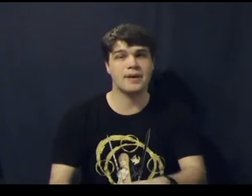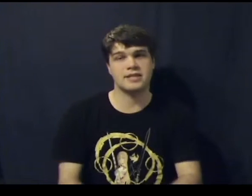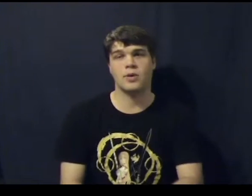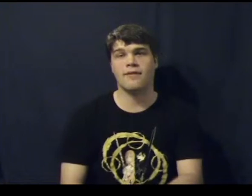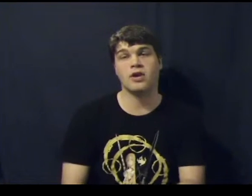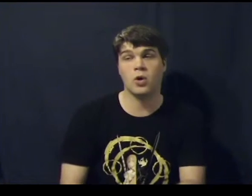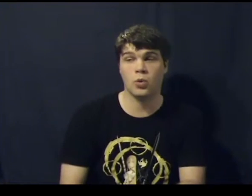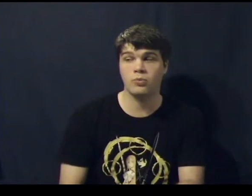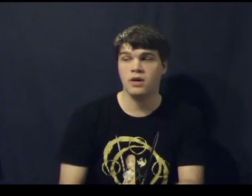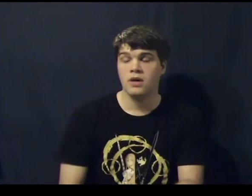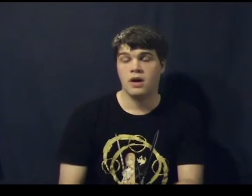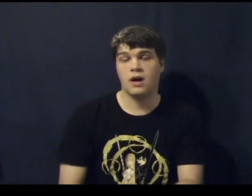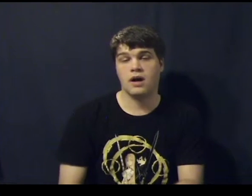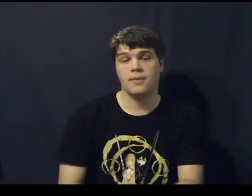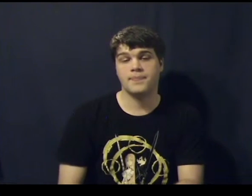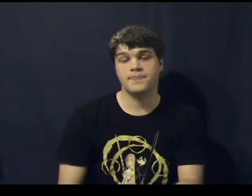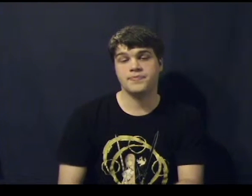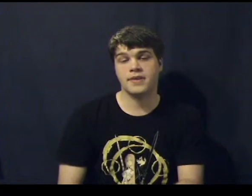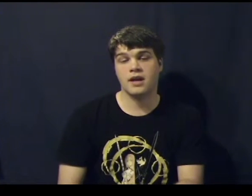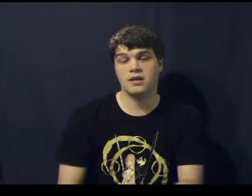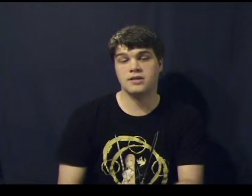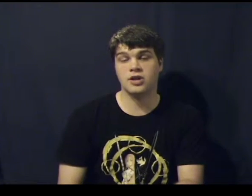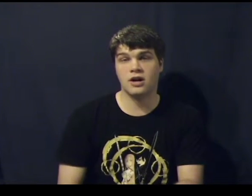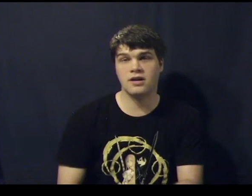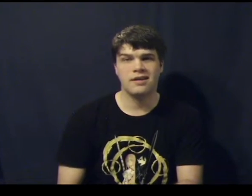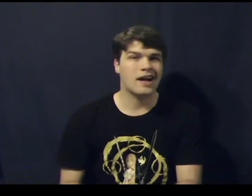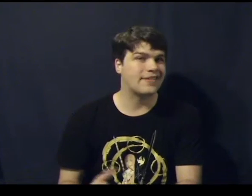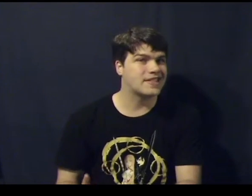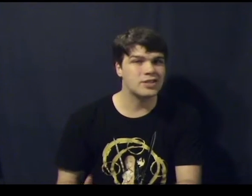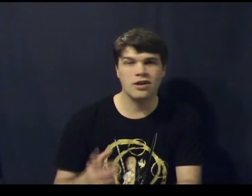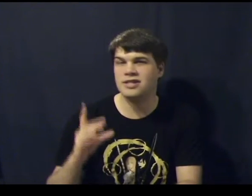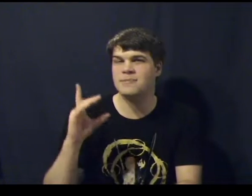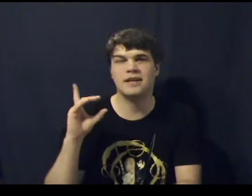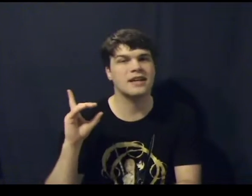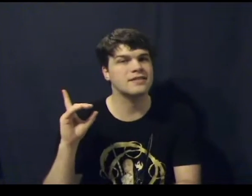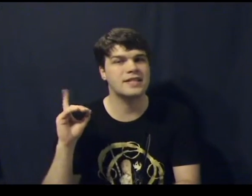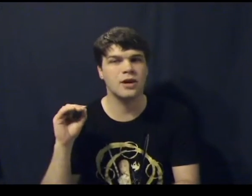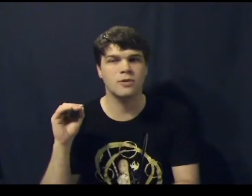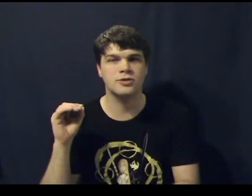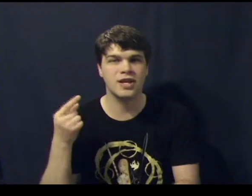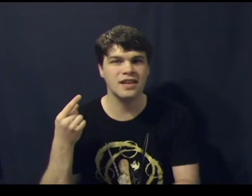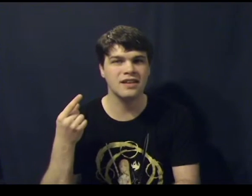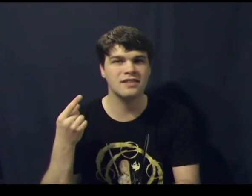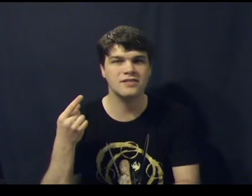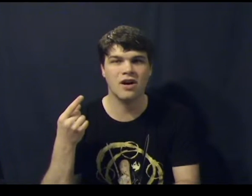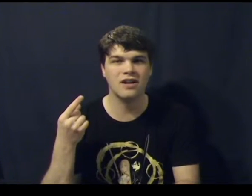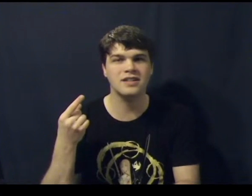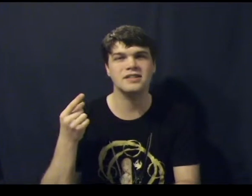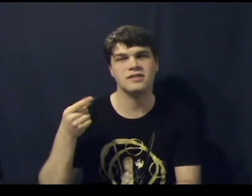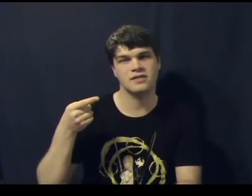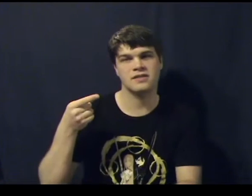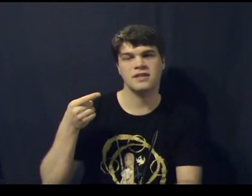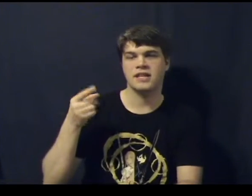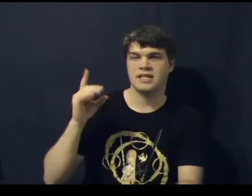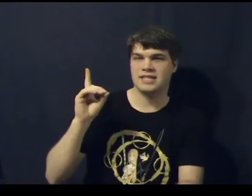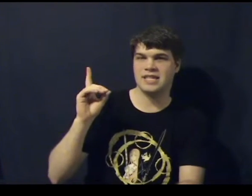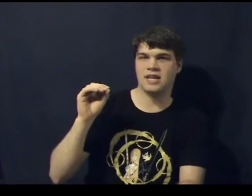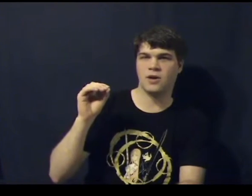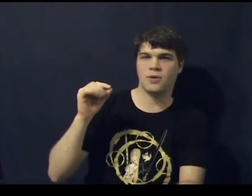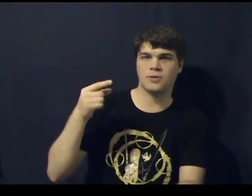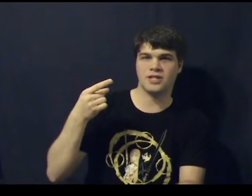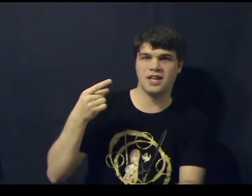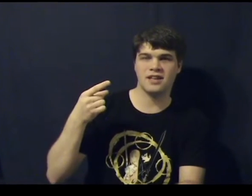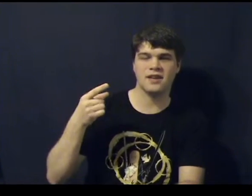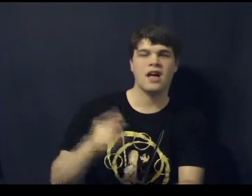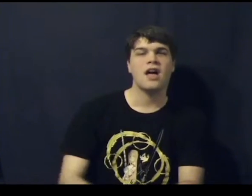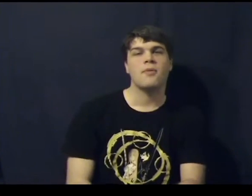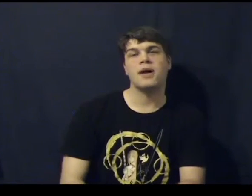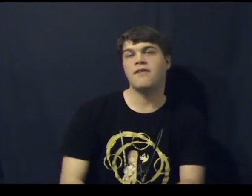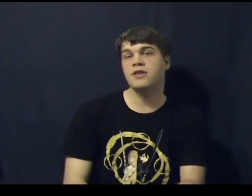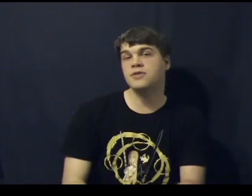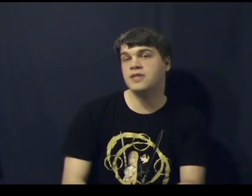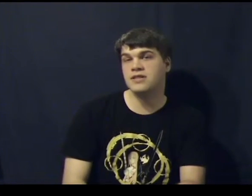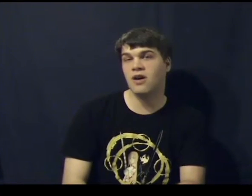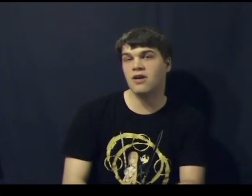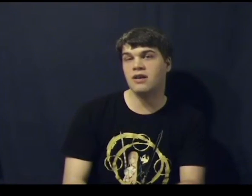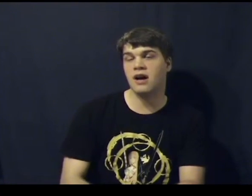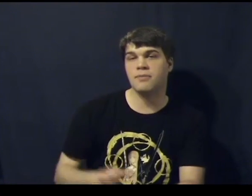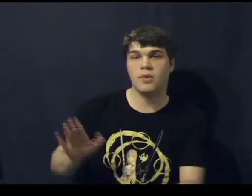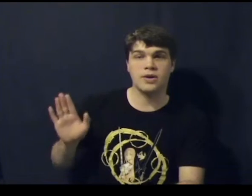pets you have at home. Dog - I've seen dog just spelled out D.O.G. Dog. D.O.G. But I've also seen dog where you